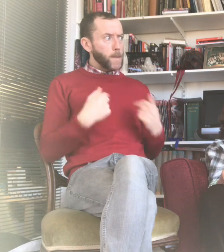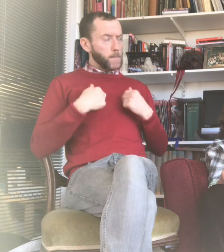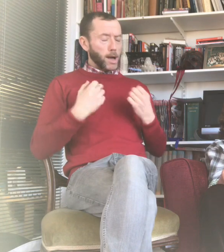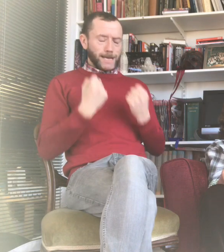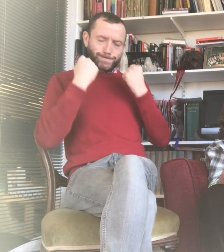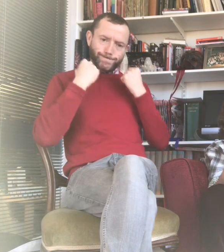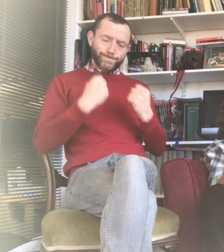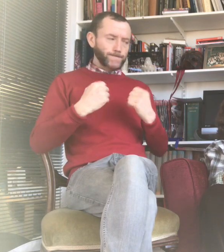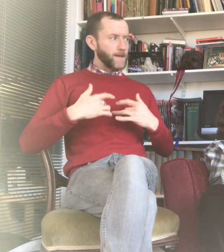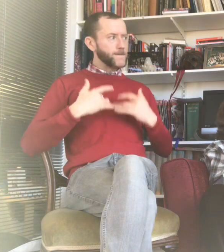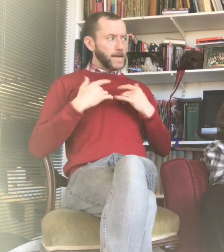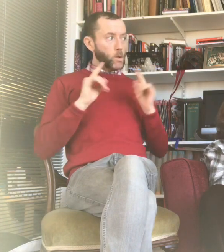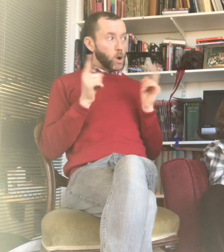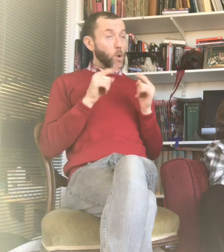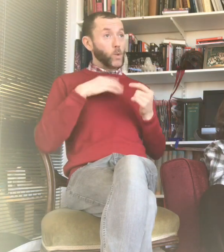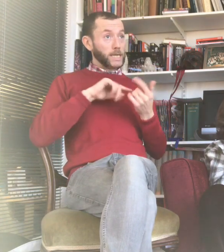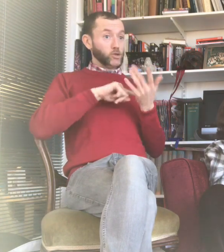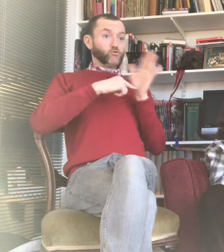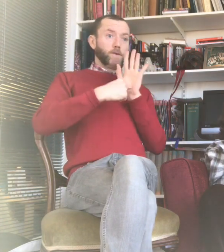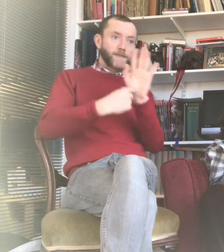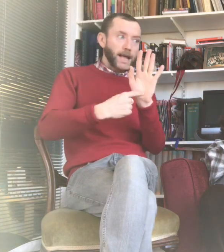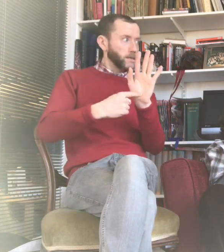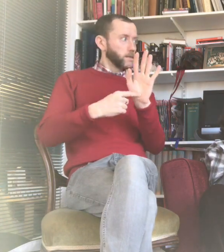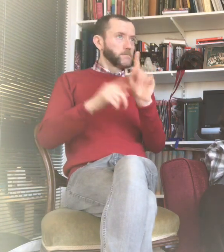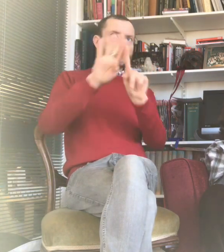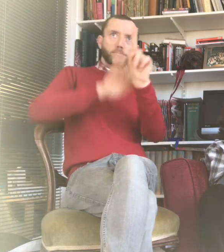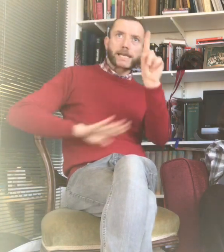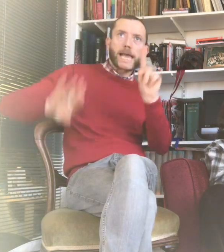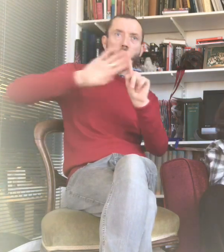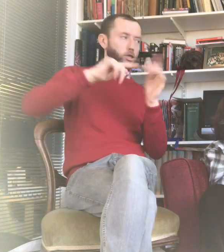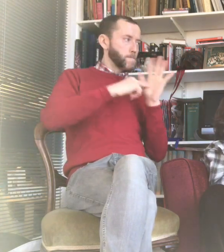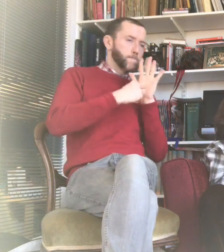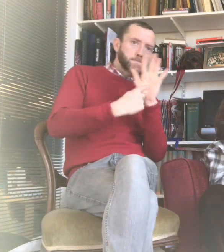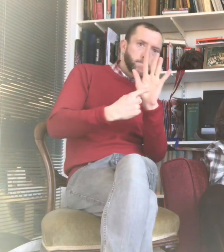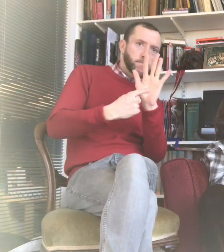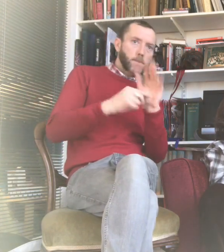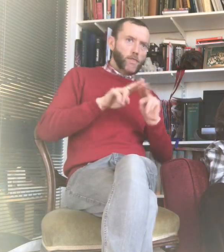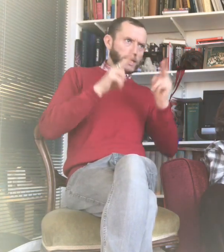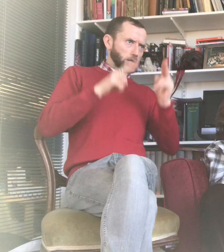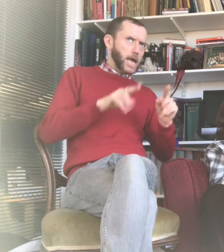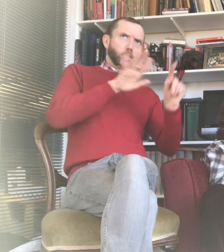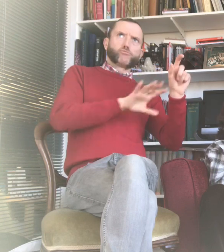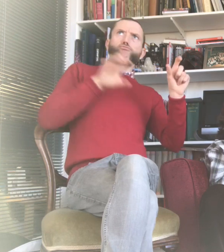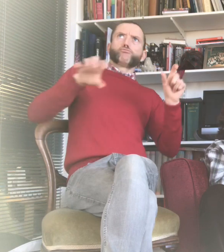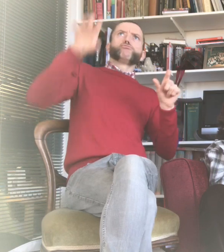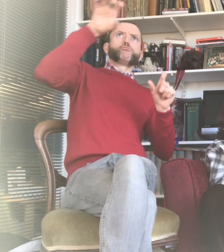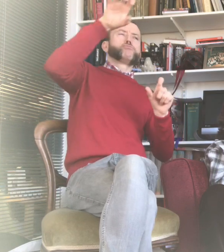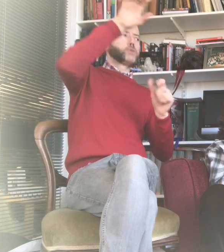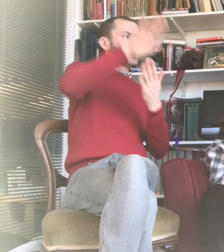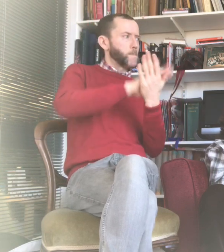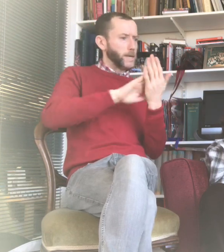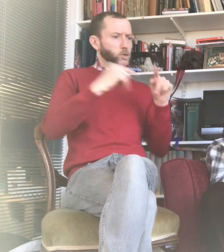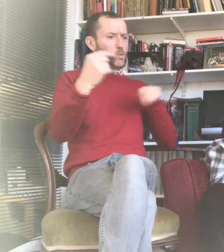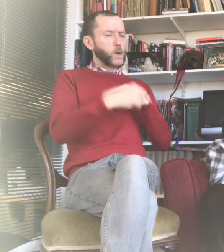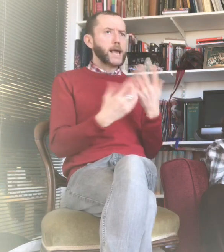we need to reflect the nation, on our stages so that we really have, you know,